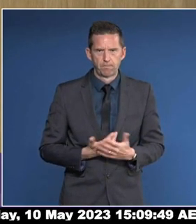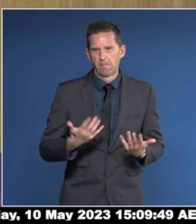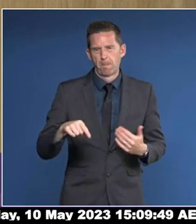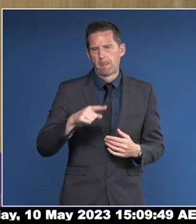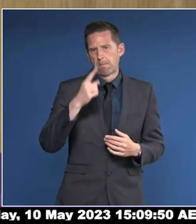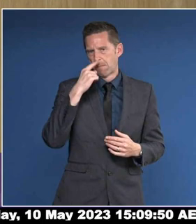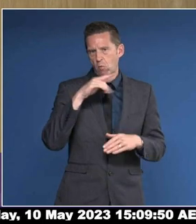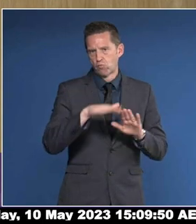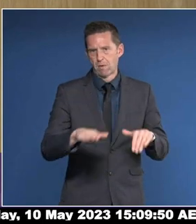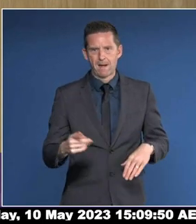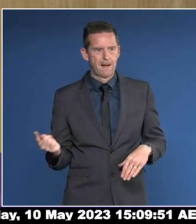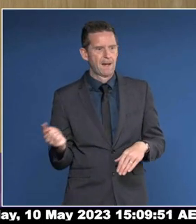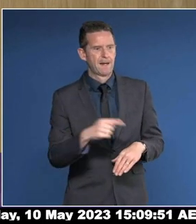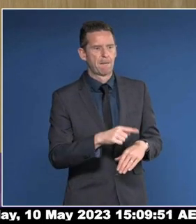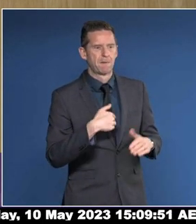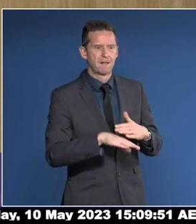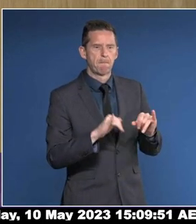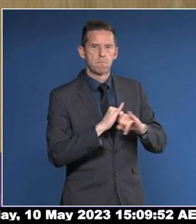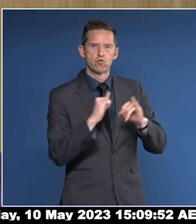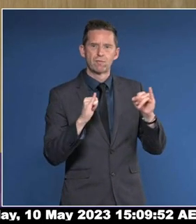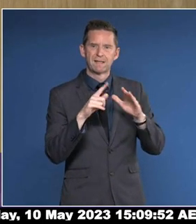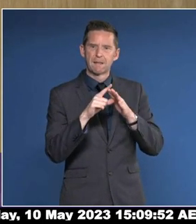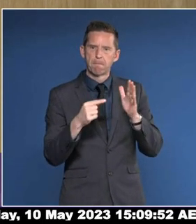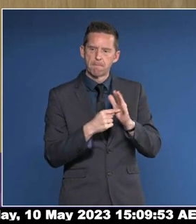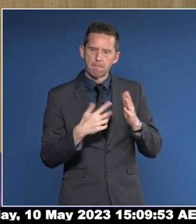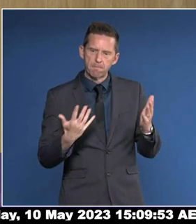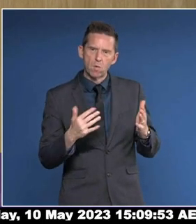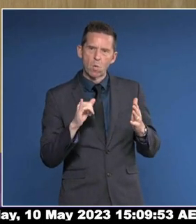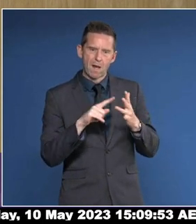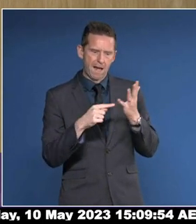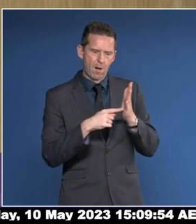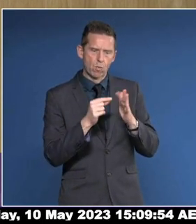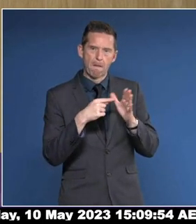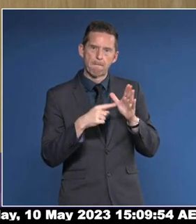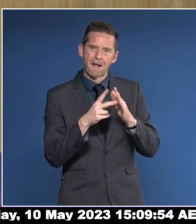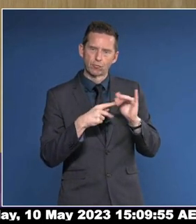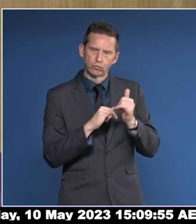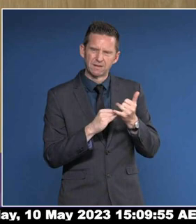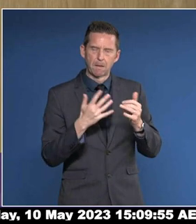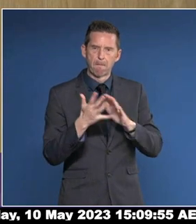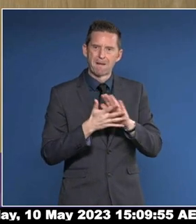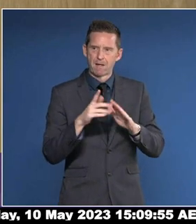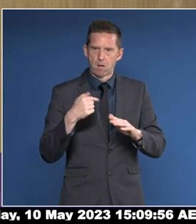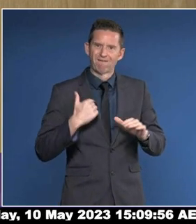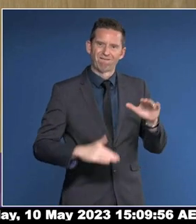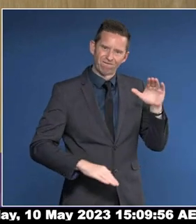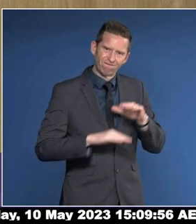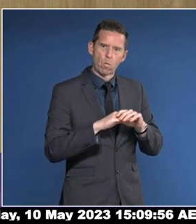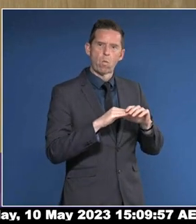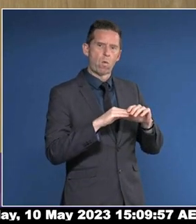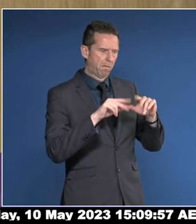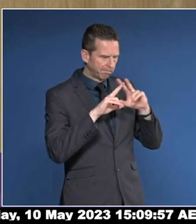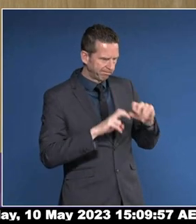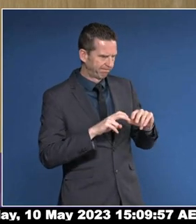department or an outpatient appointment that we have been thorough and clear in our